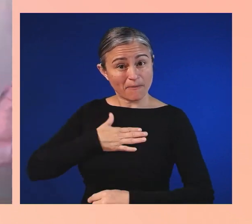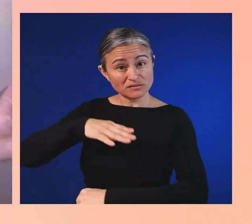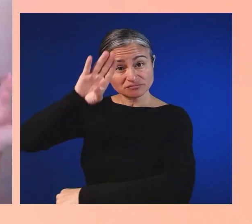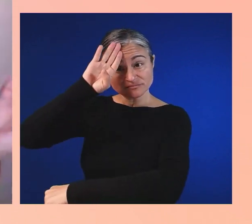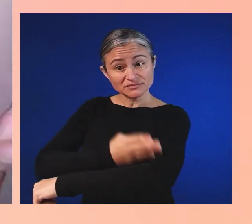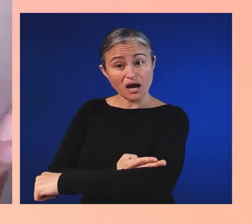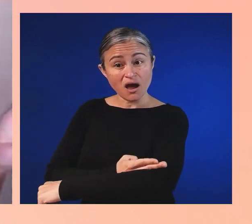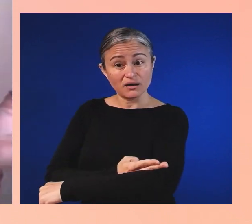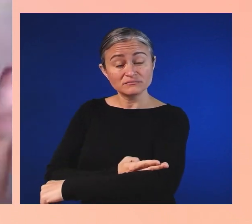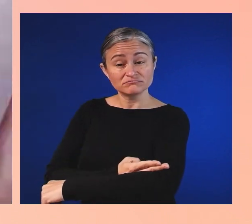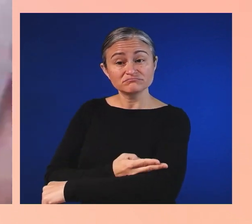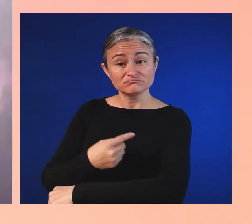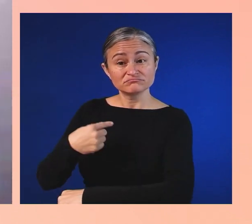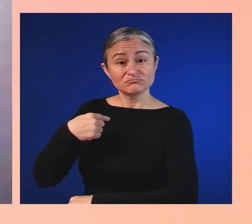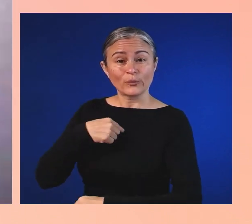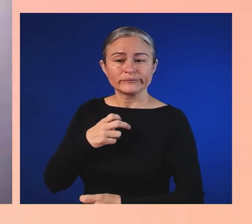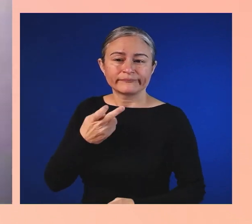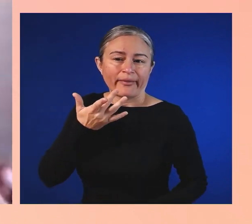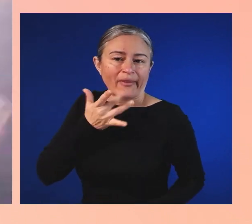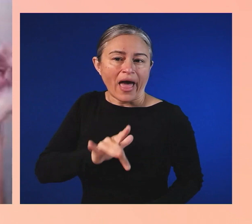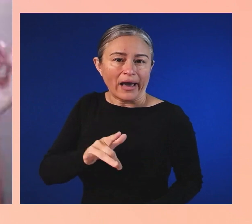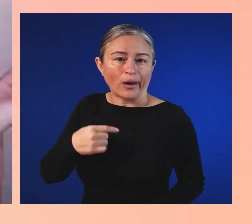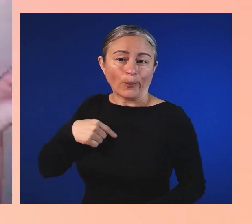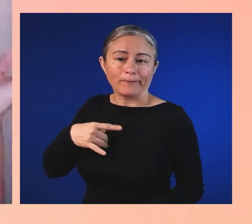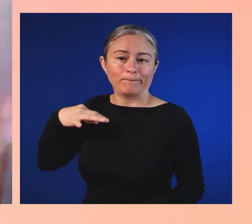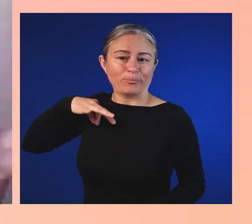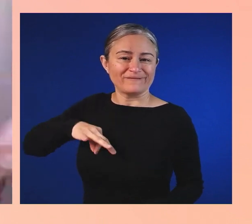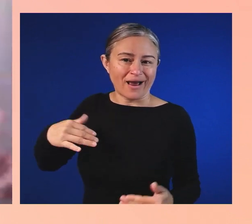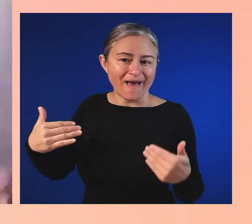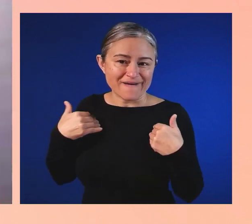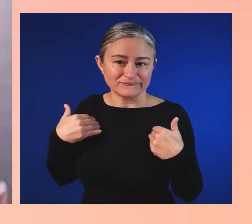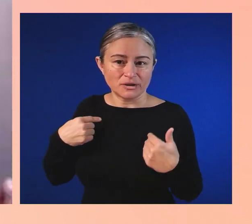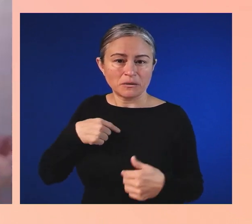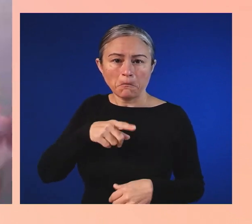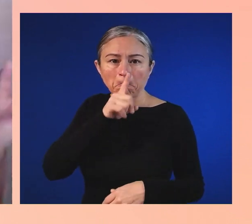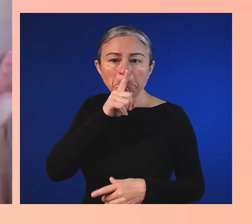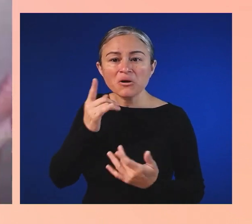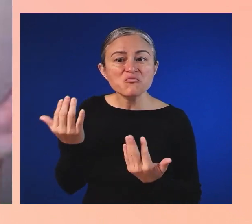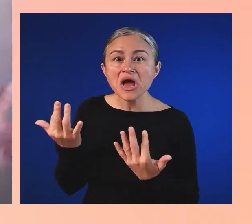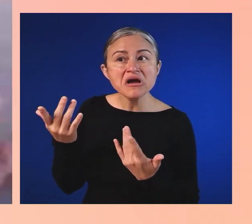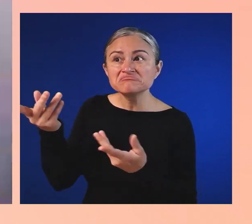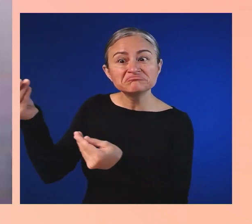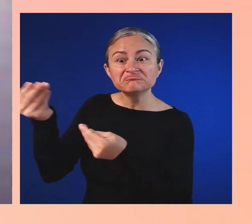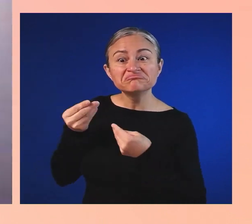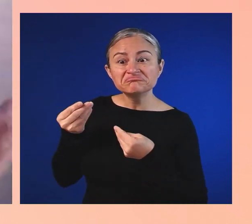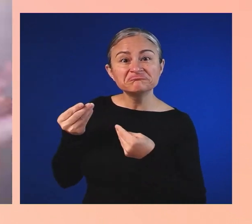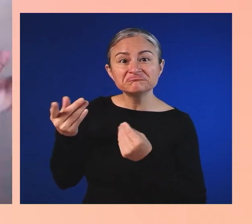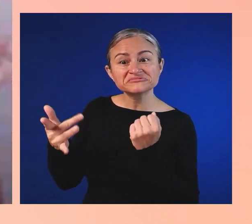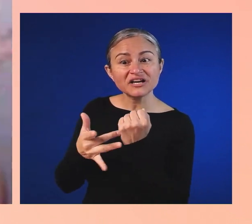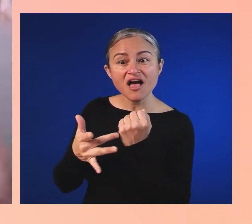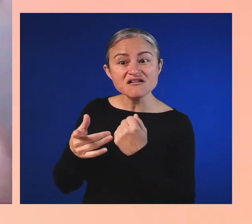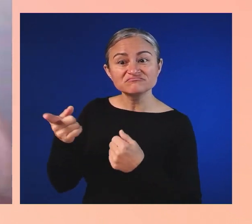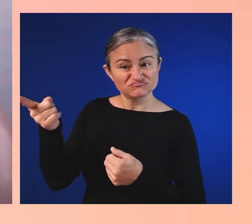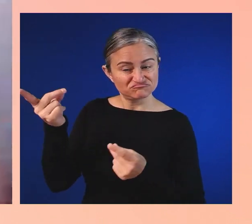wait for the school system to provide that tech to our son we just went out and bought a Chromebook,